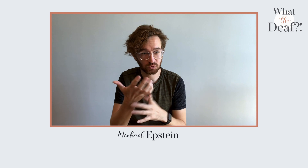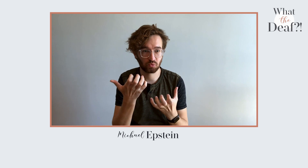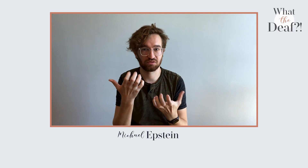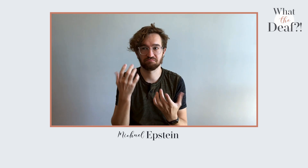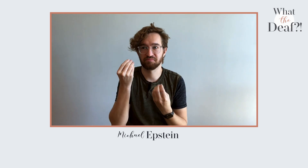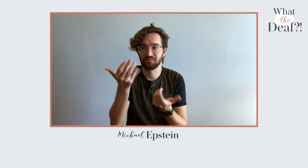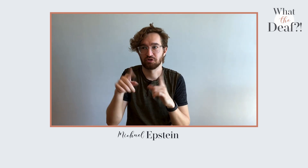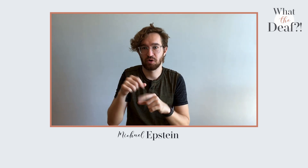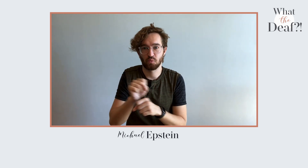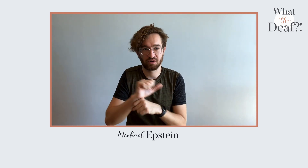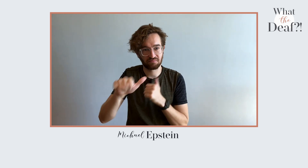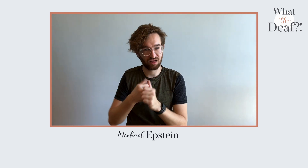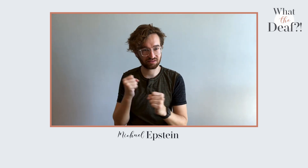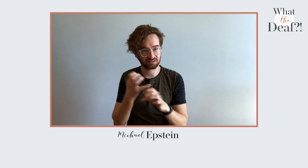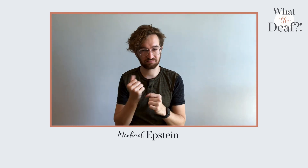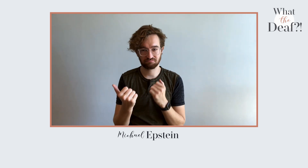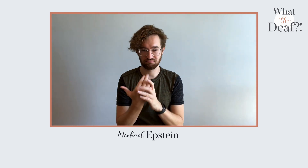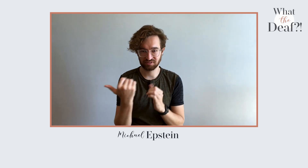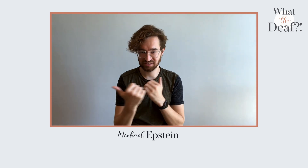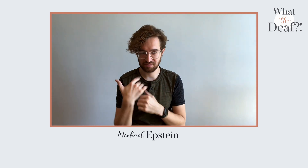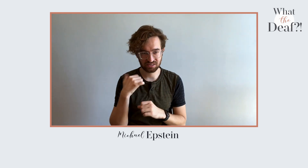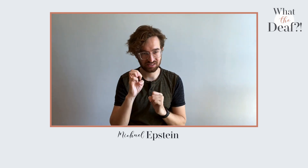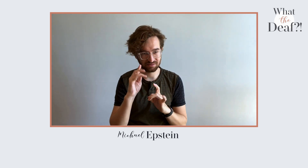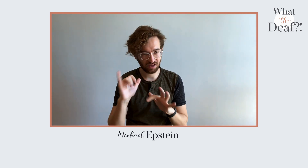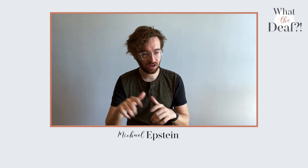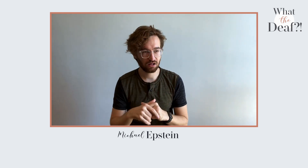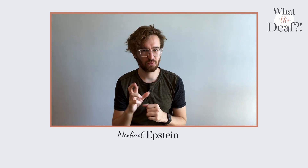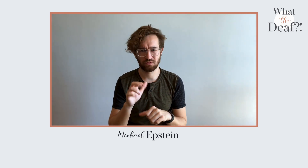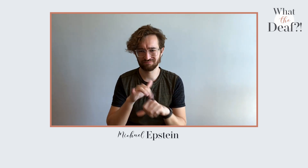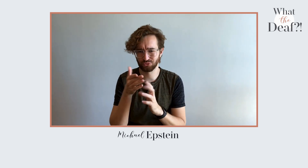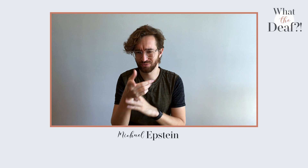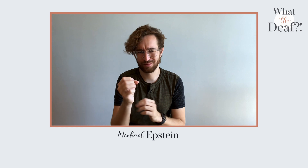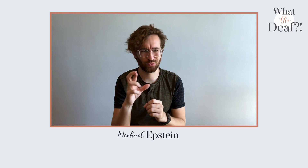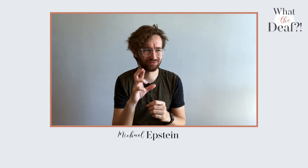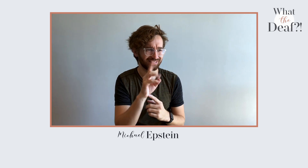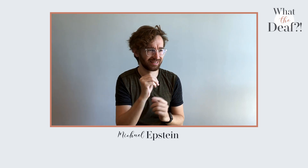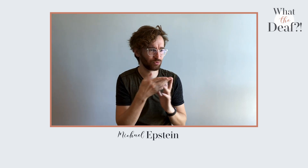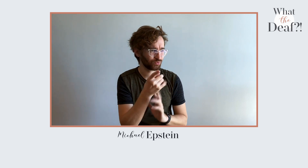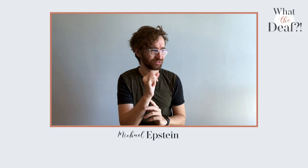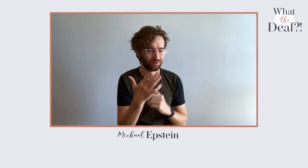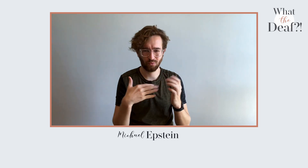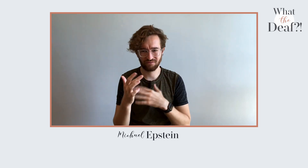So feel free to follow me. If you have any questions about the work I do behind the scenes, feel free to email me, DM me through Instagram.